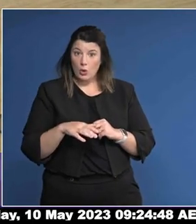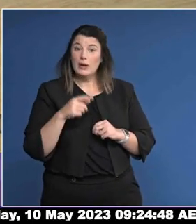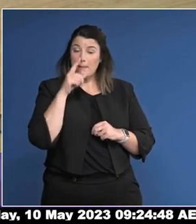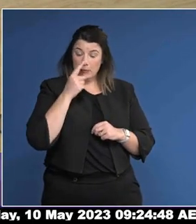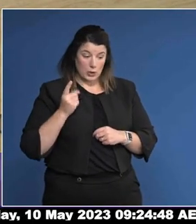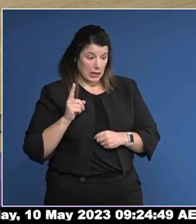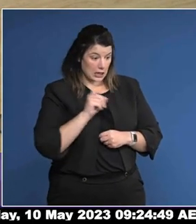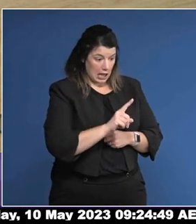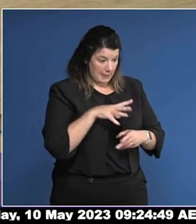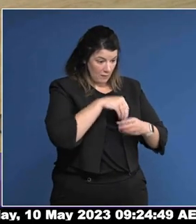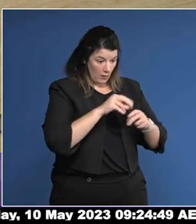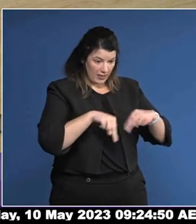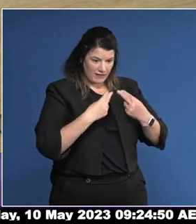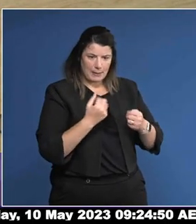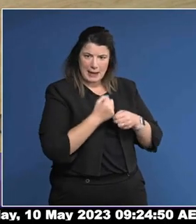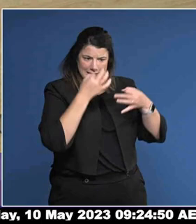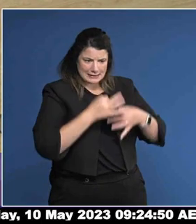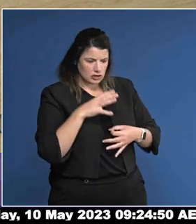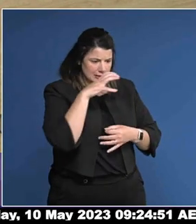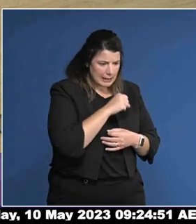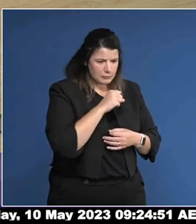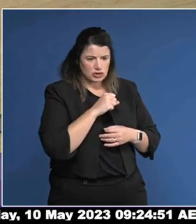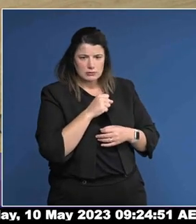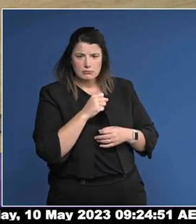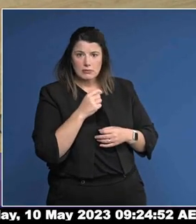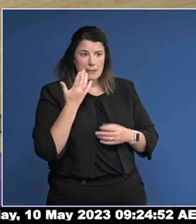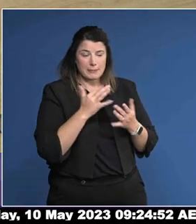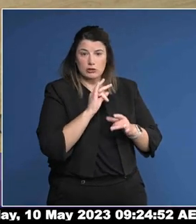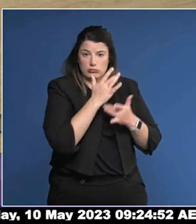Yes. MS EASTMAN: I'm asking you about the extent to which unconscious bias